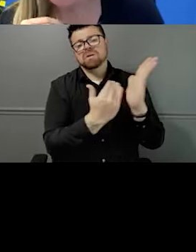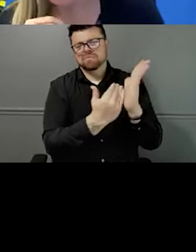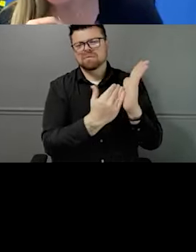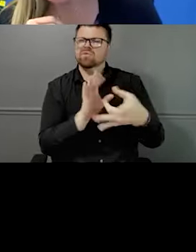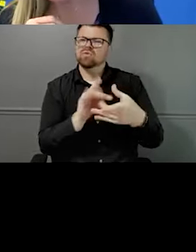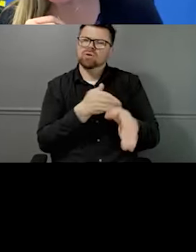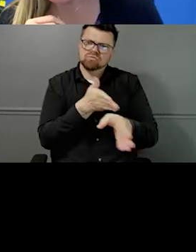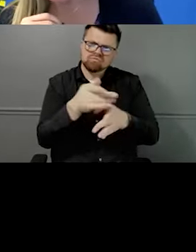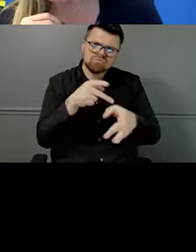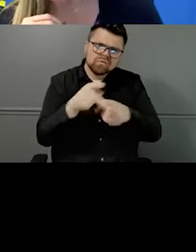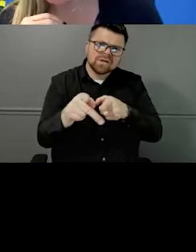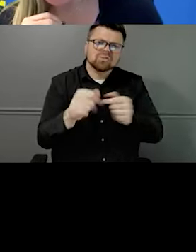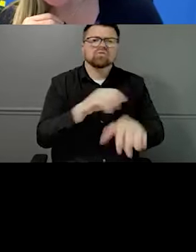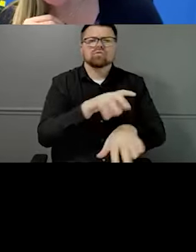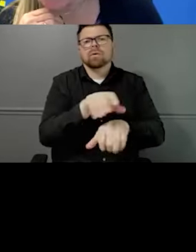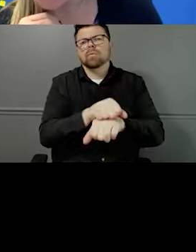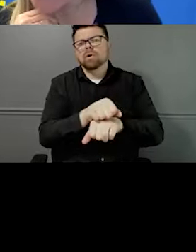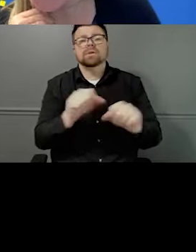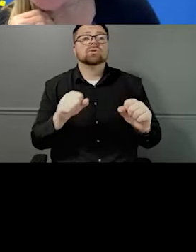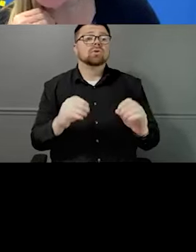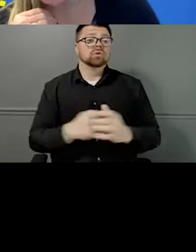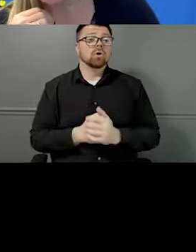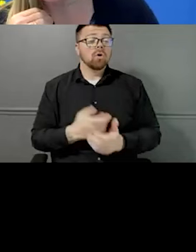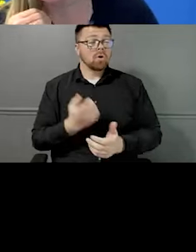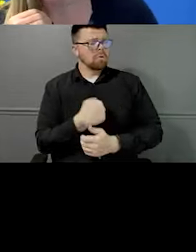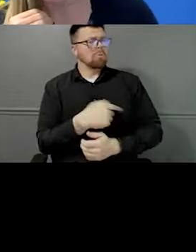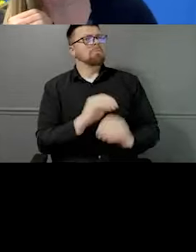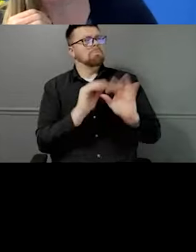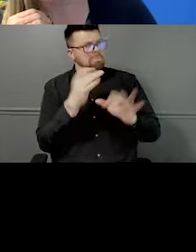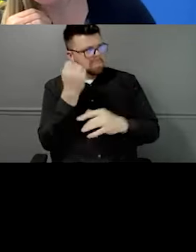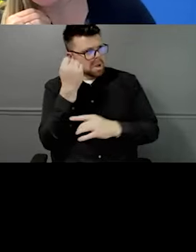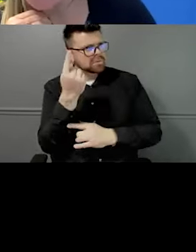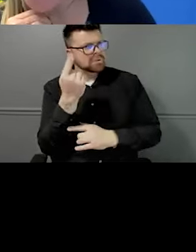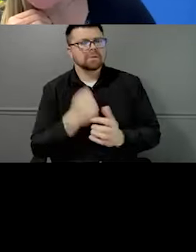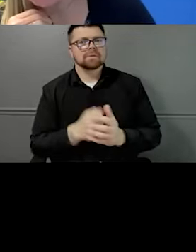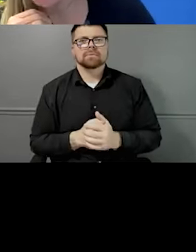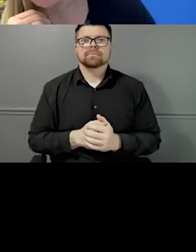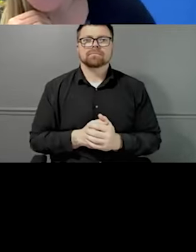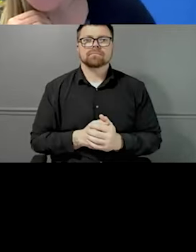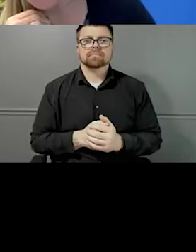and because we understand that though there could be a lot of those,